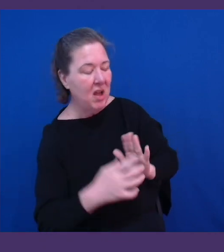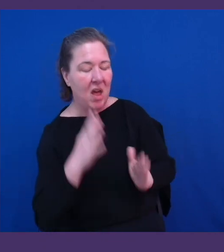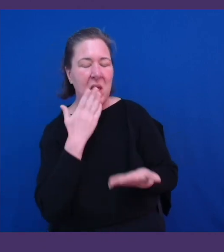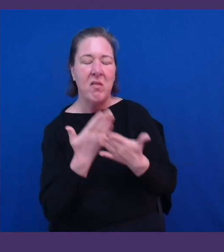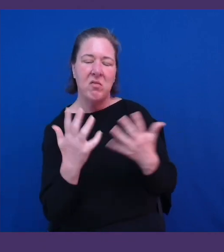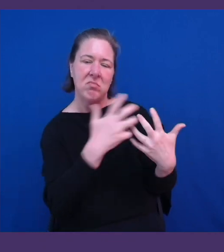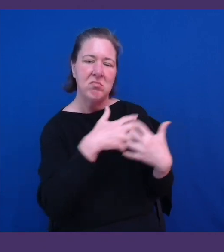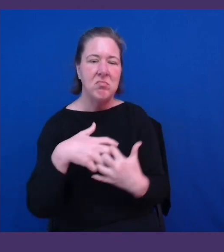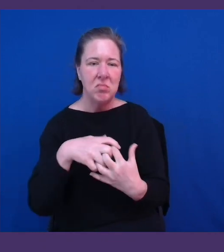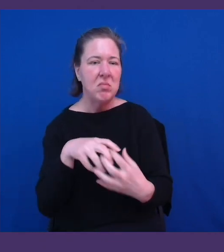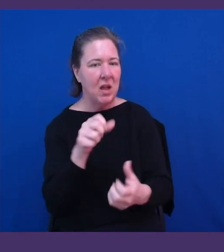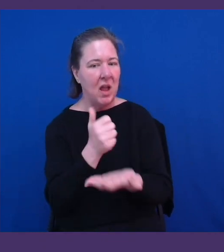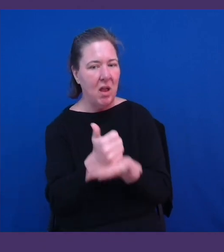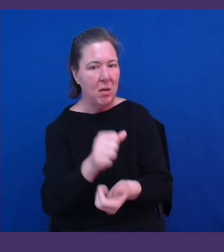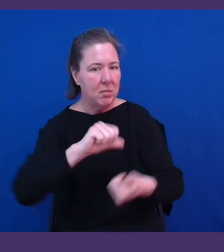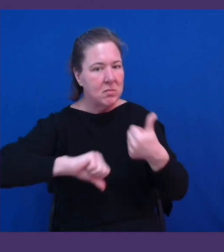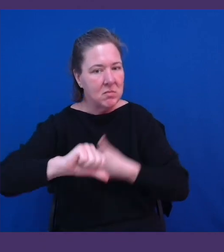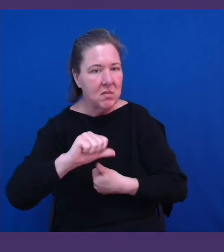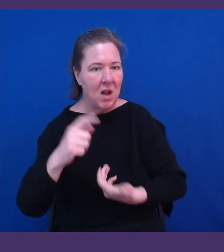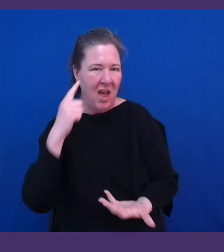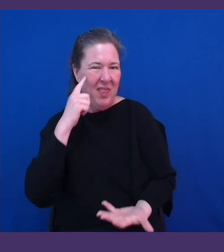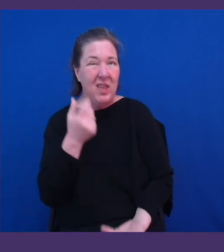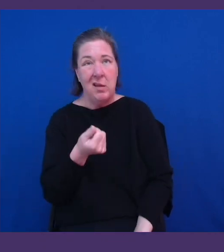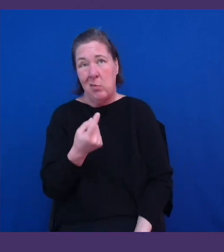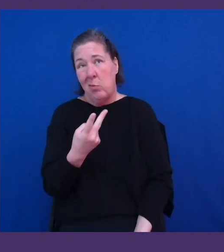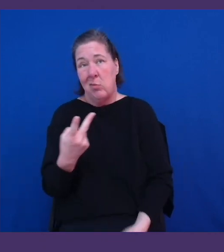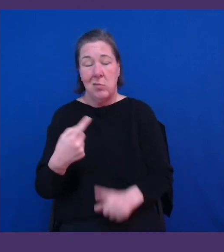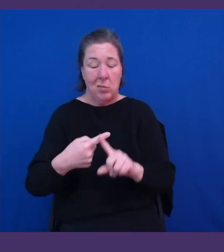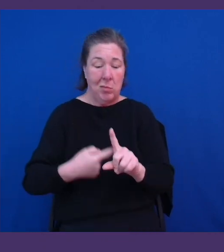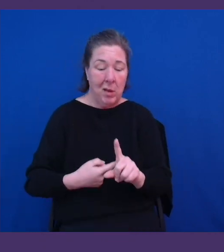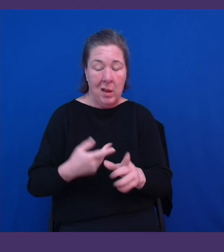So, I think in a couple of months time after June,